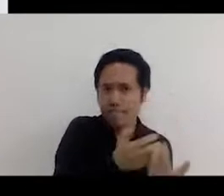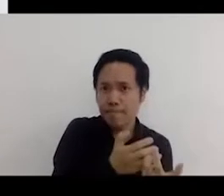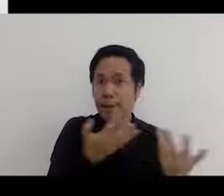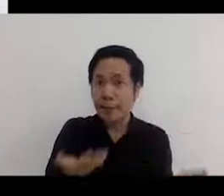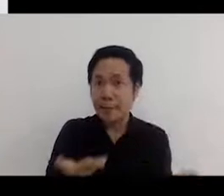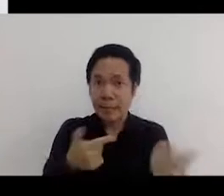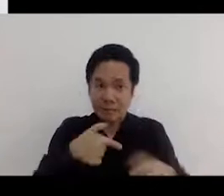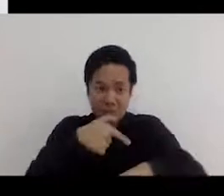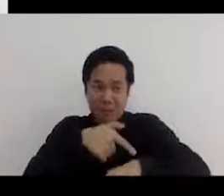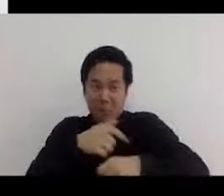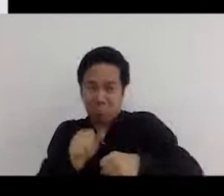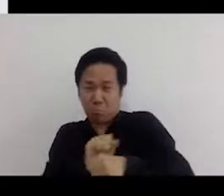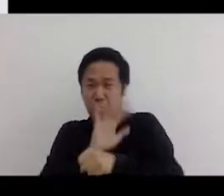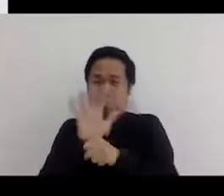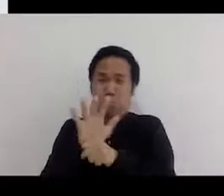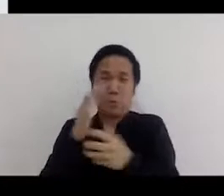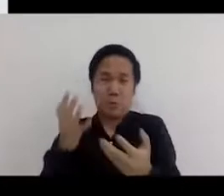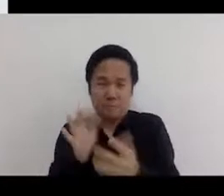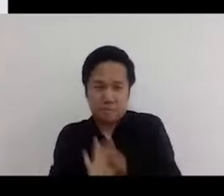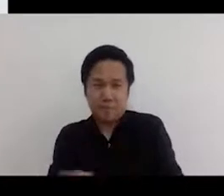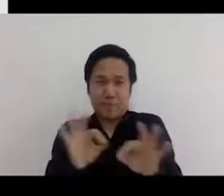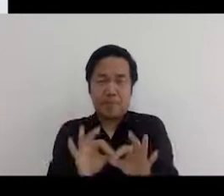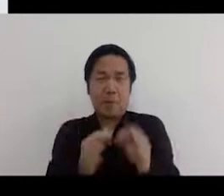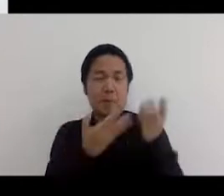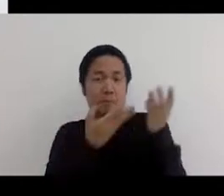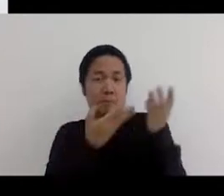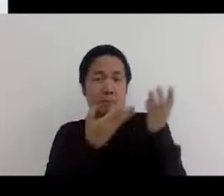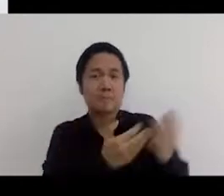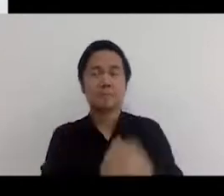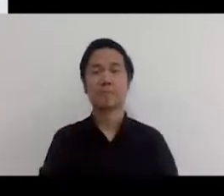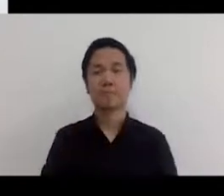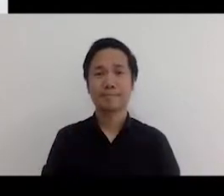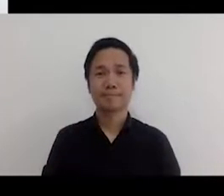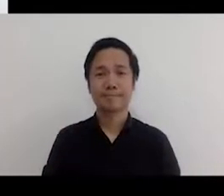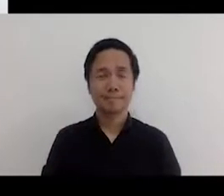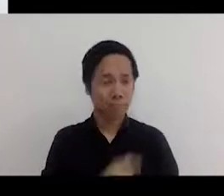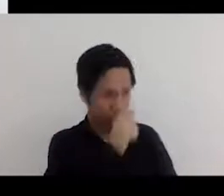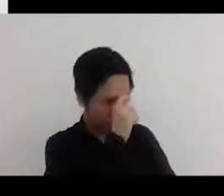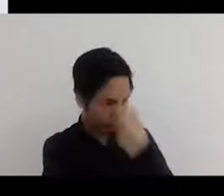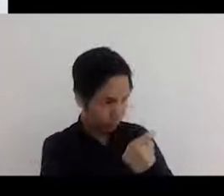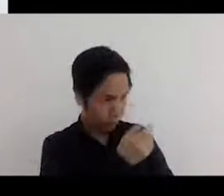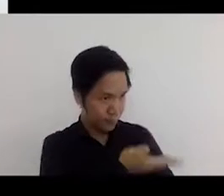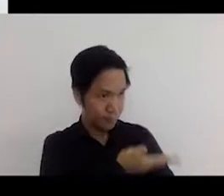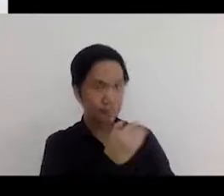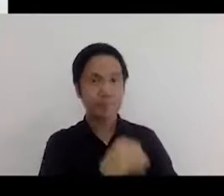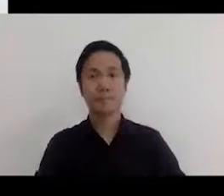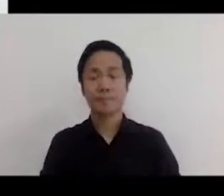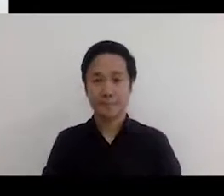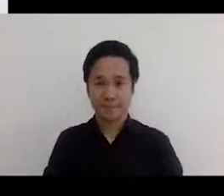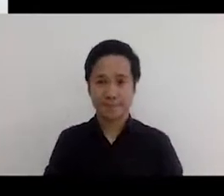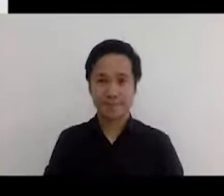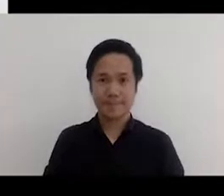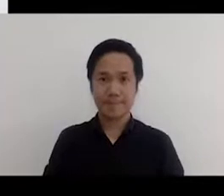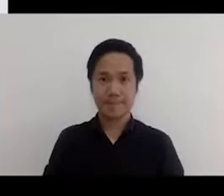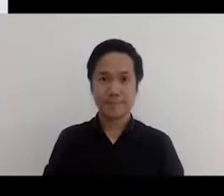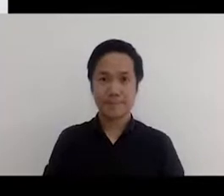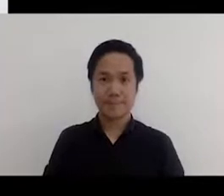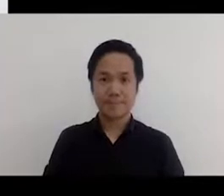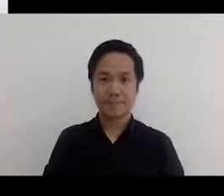Thank you very much, Mr. Zahedi I am honoured to be with the distinguished panel.